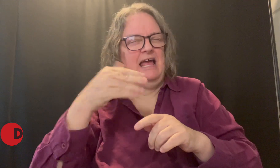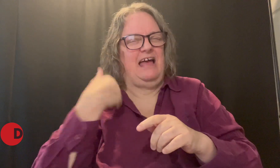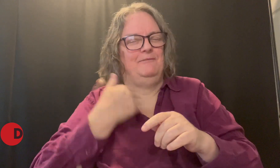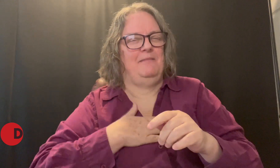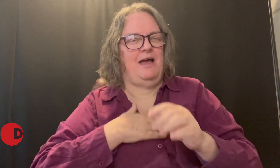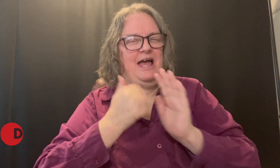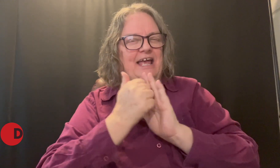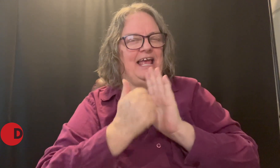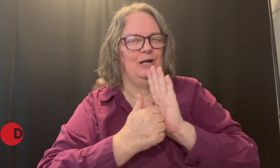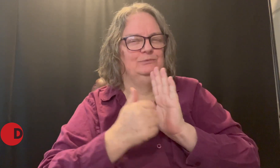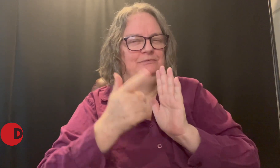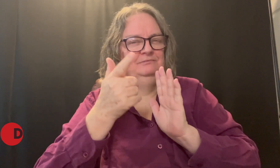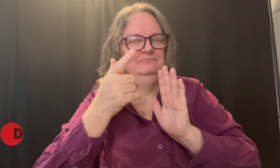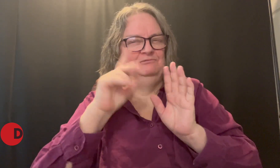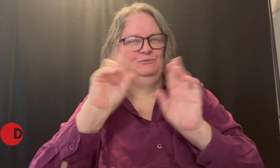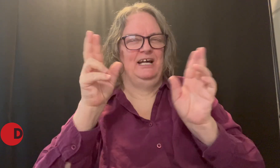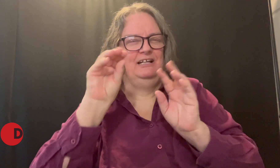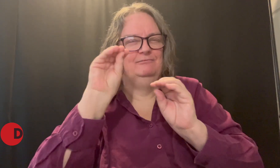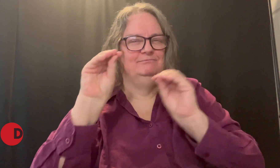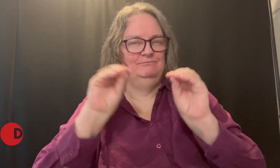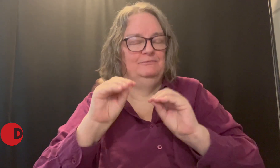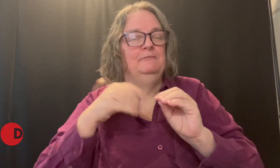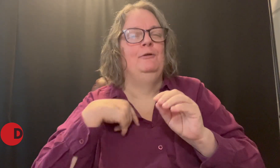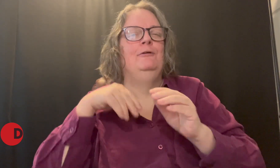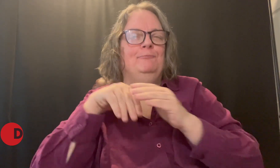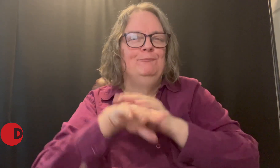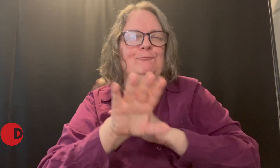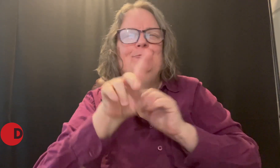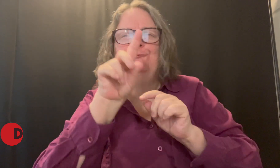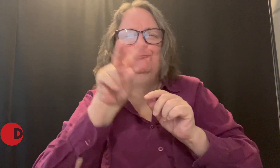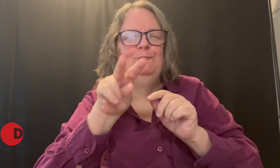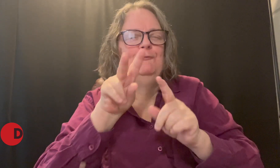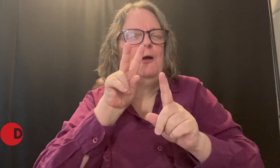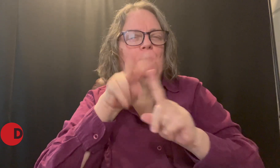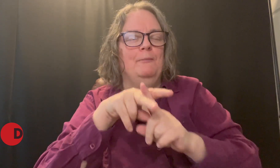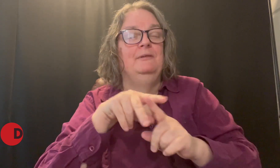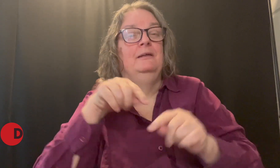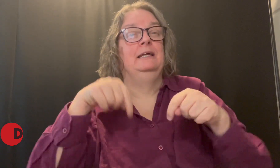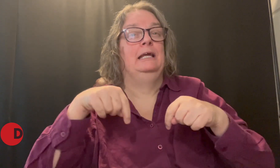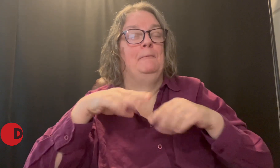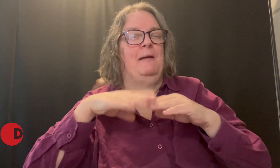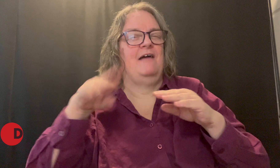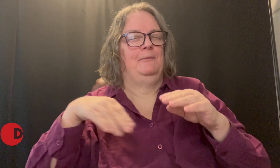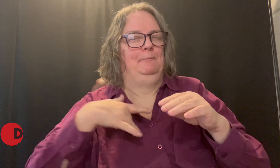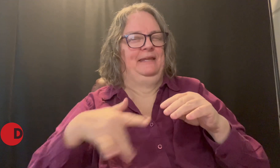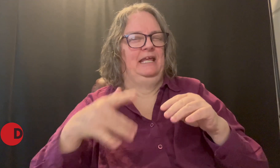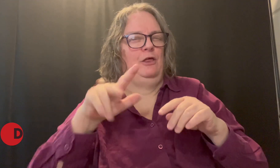I went in and made an appointment. Here in Belleville it's usually on the 3rd Monday.